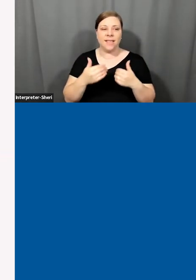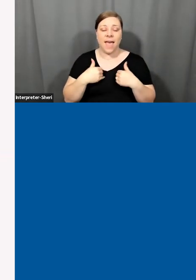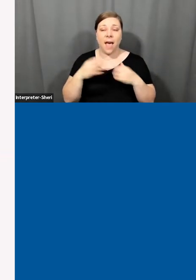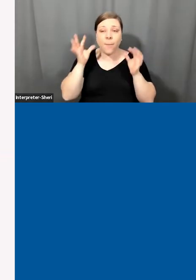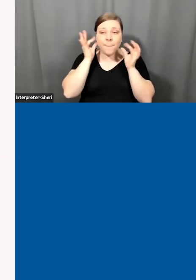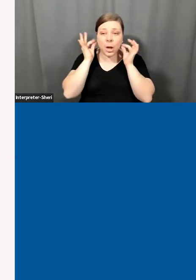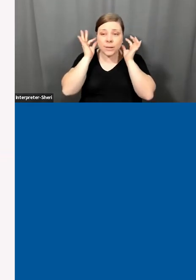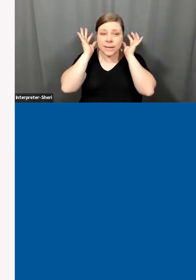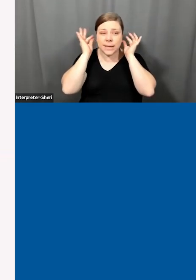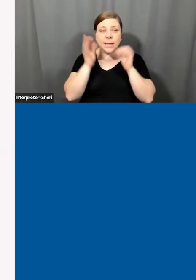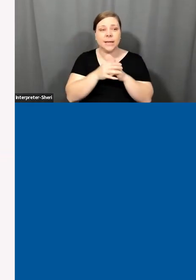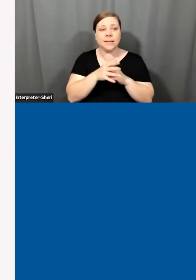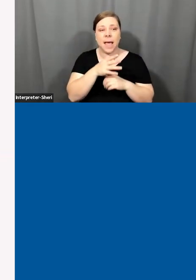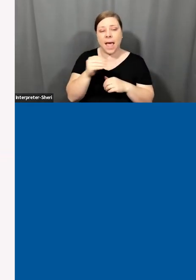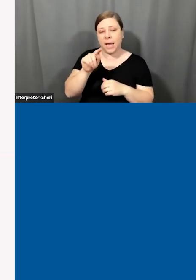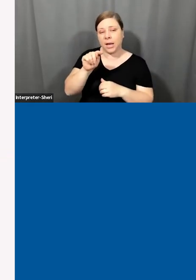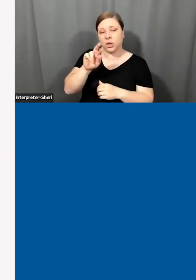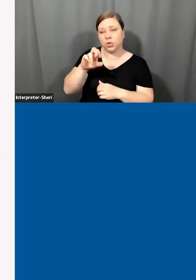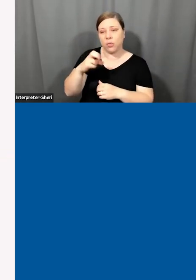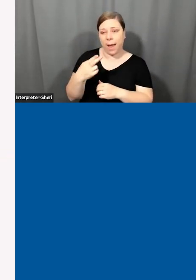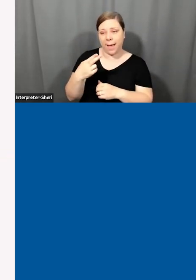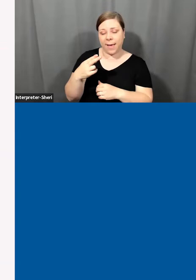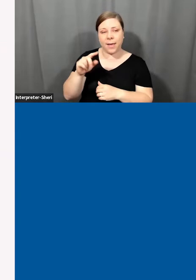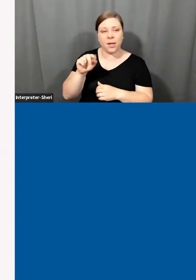we used readable captions that notes sarcasm.